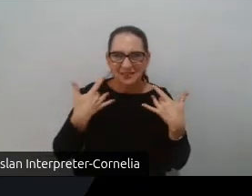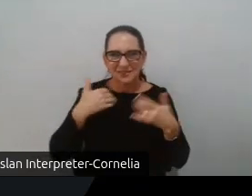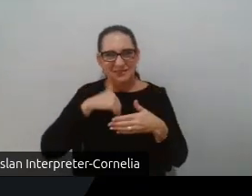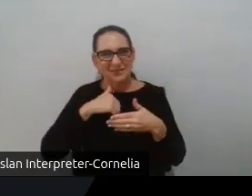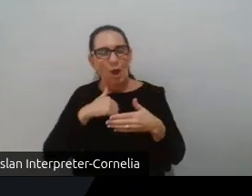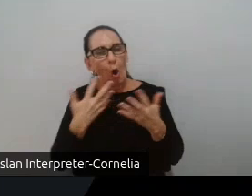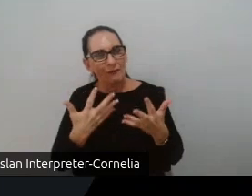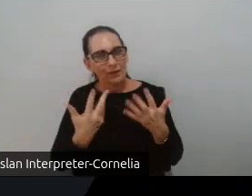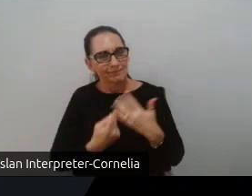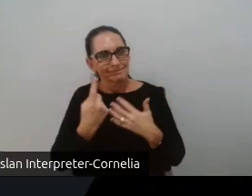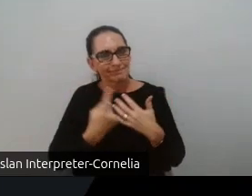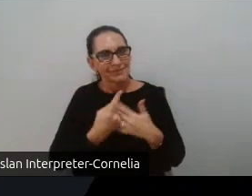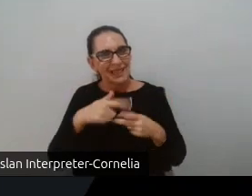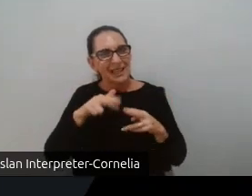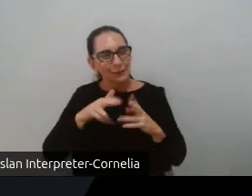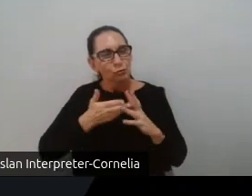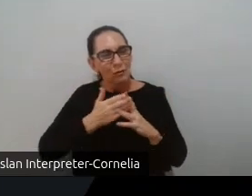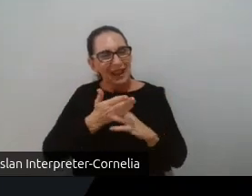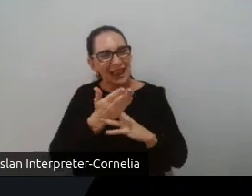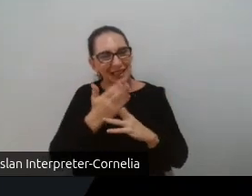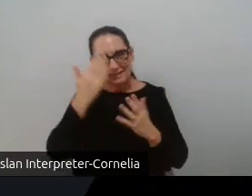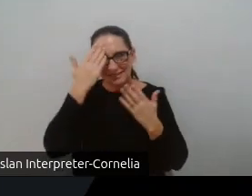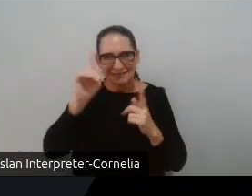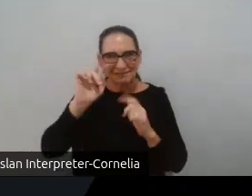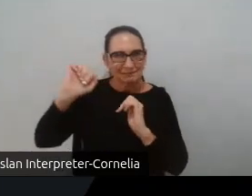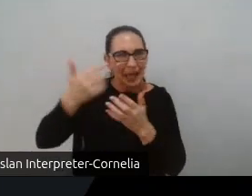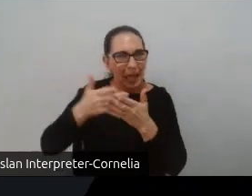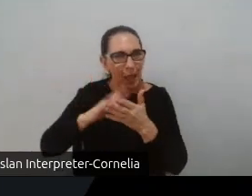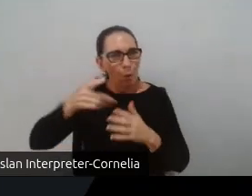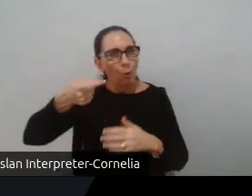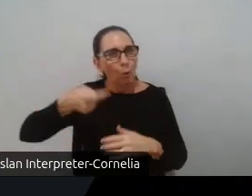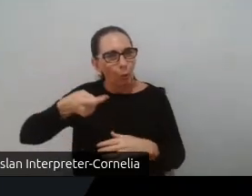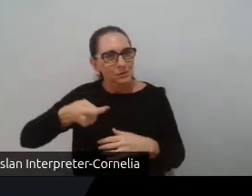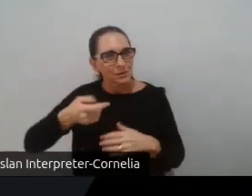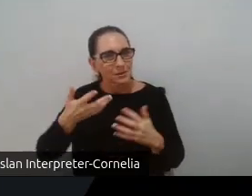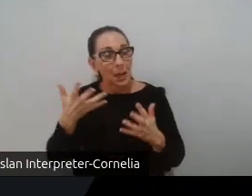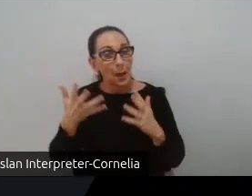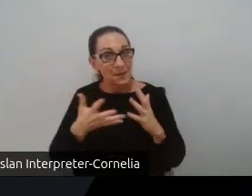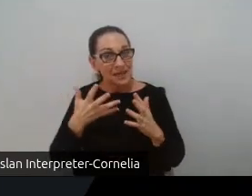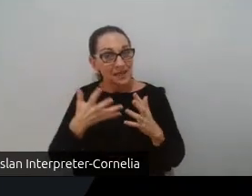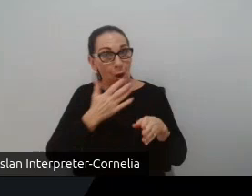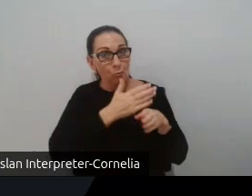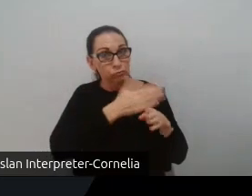are are struggling through the court system. So it is a tool for practitioners and lawyers and anyone